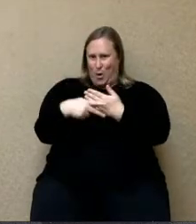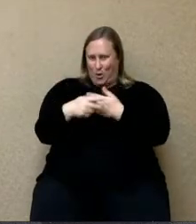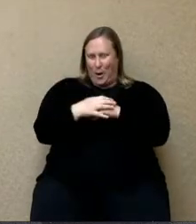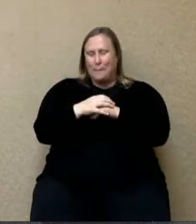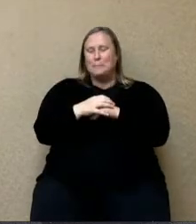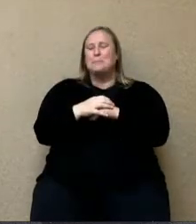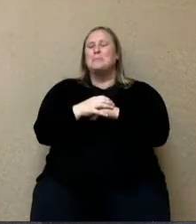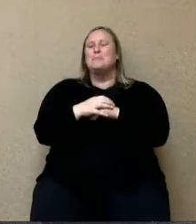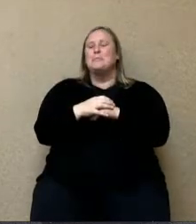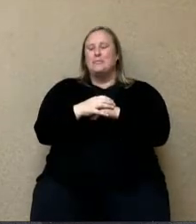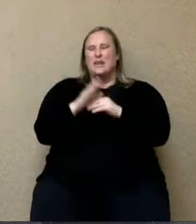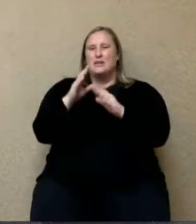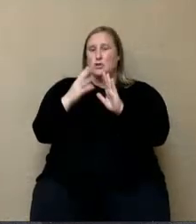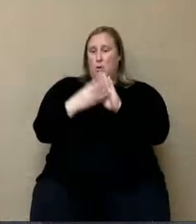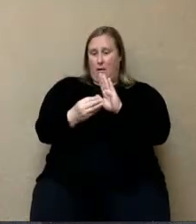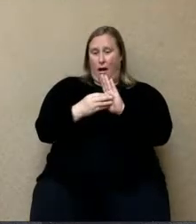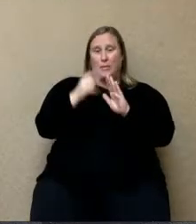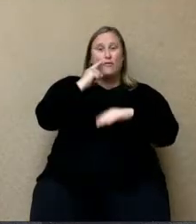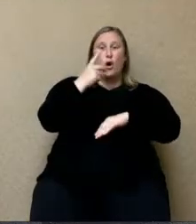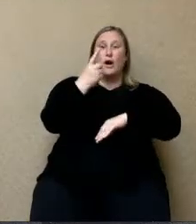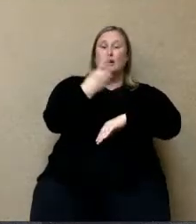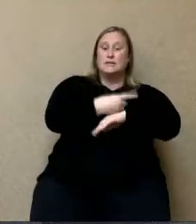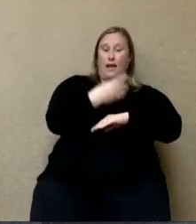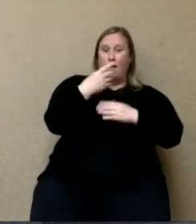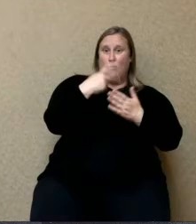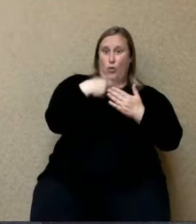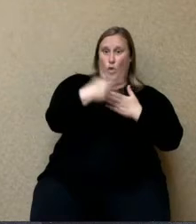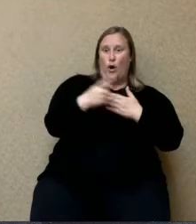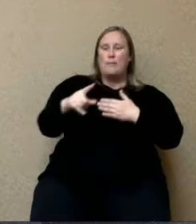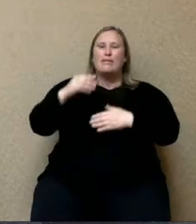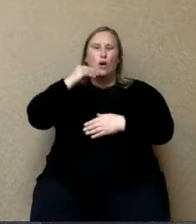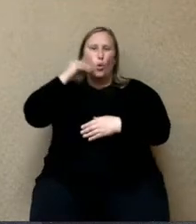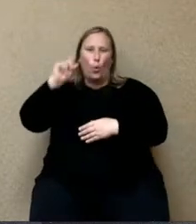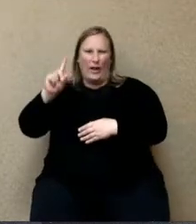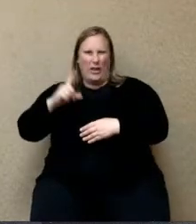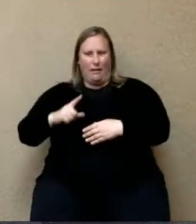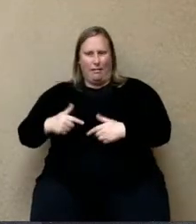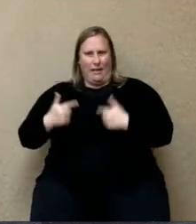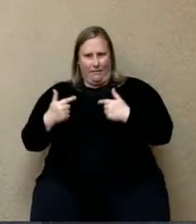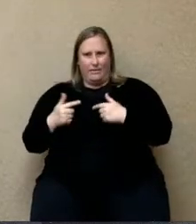together, so I made a copy for day program, a copy for residential, and a schedule that I said you